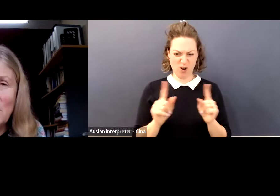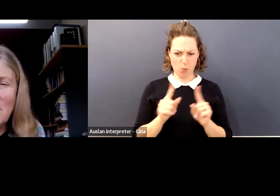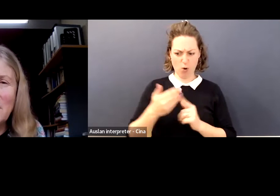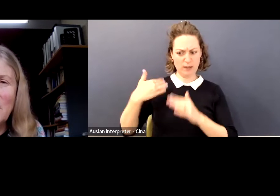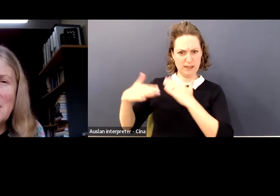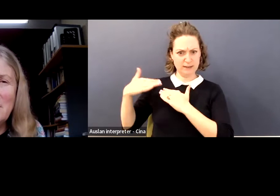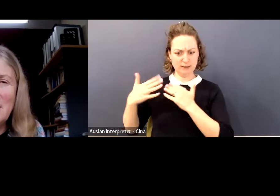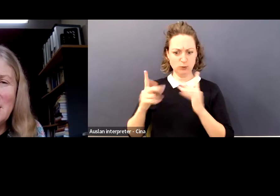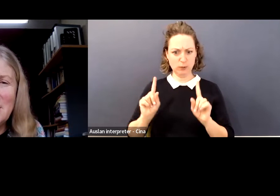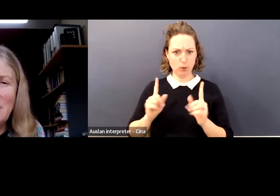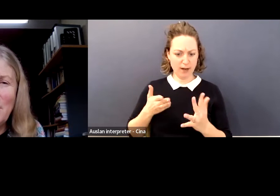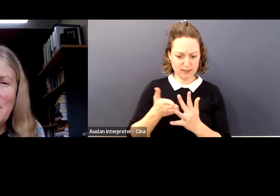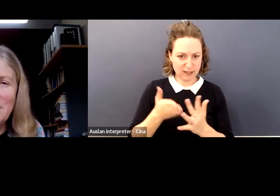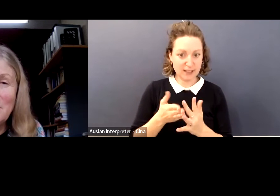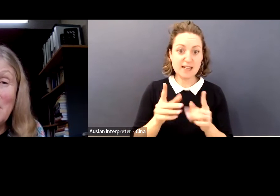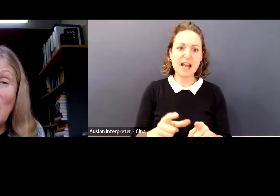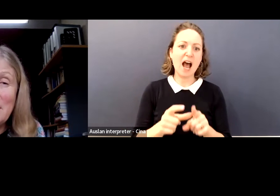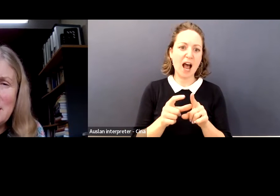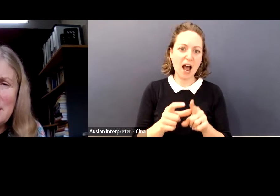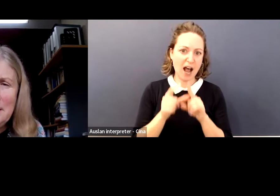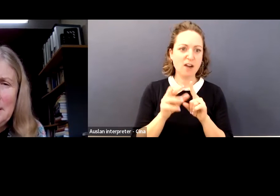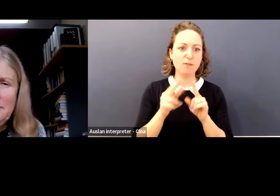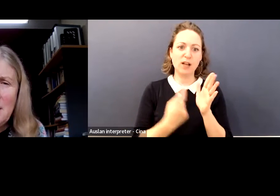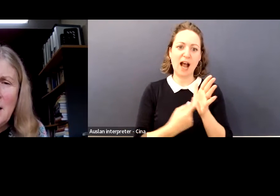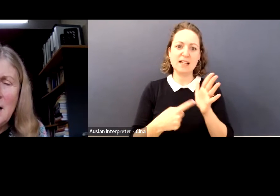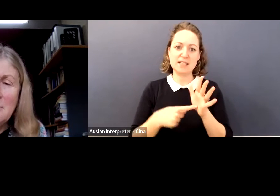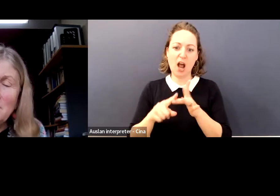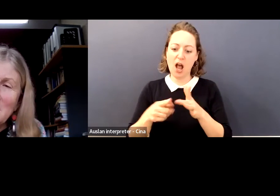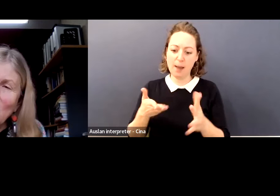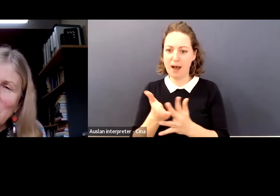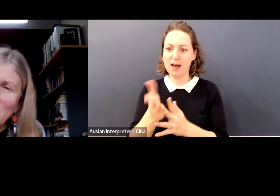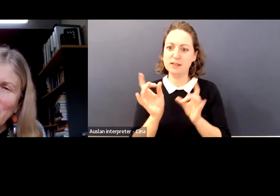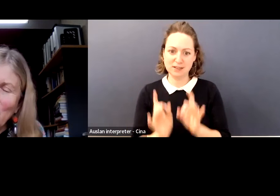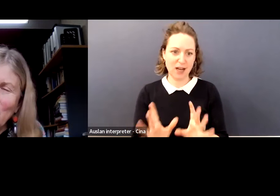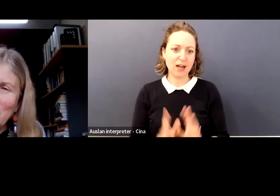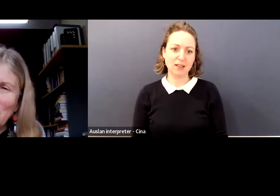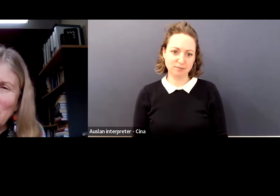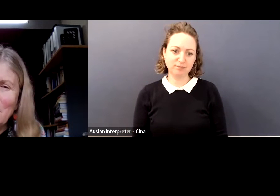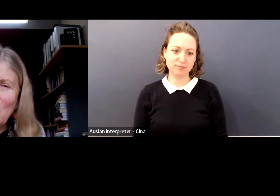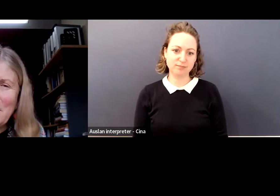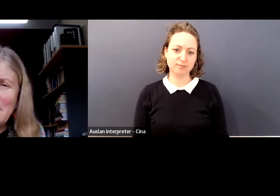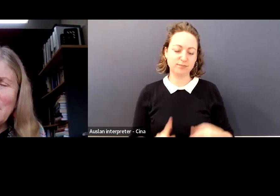to kind of go down the RTI path in many ways. It's also difficult to determine whether there